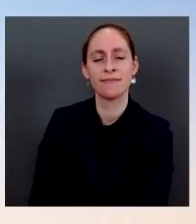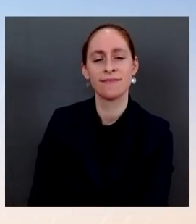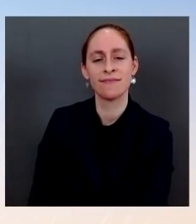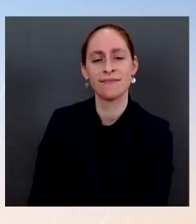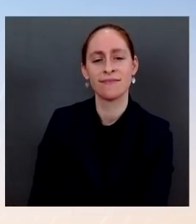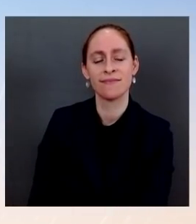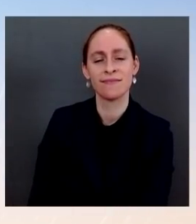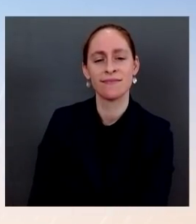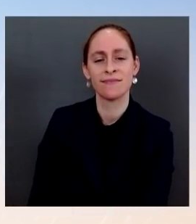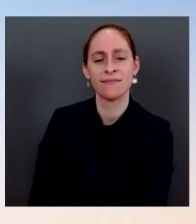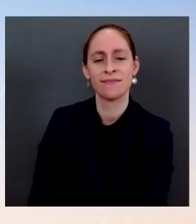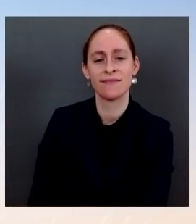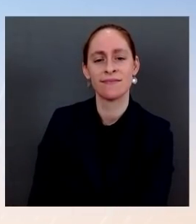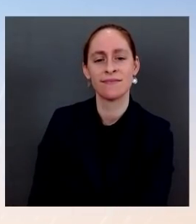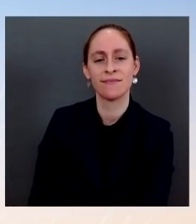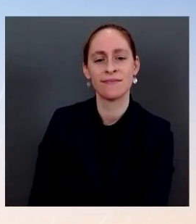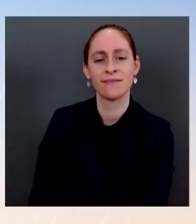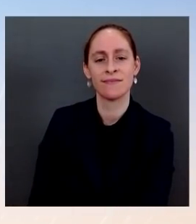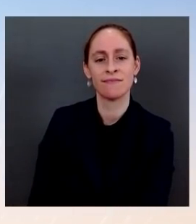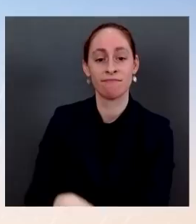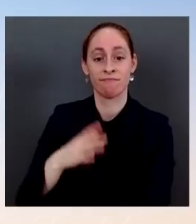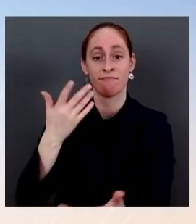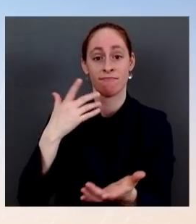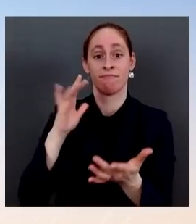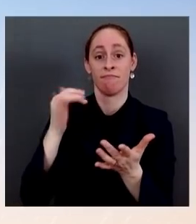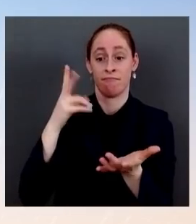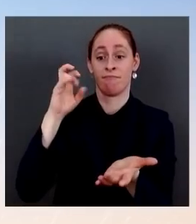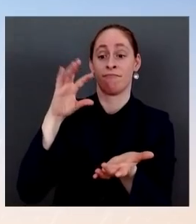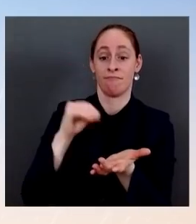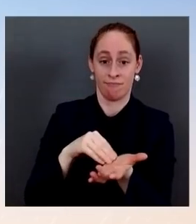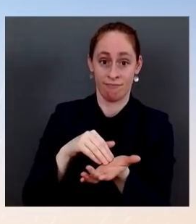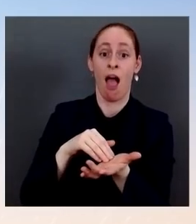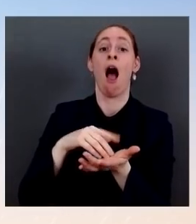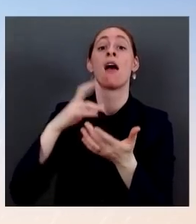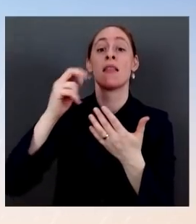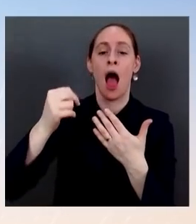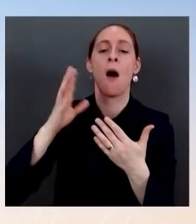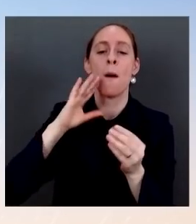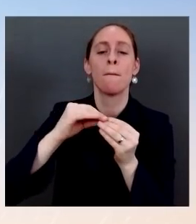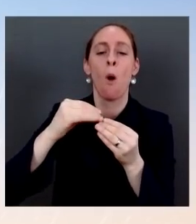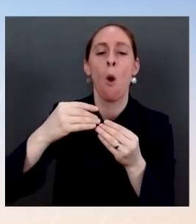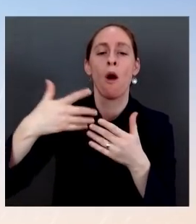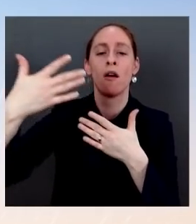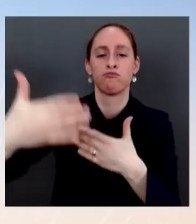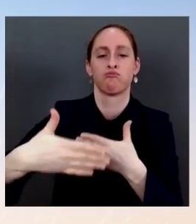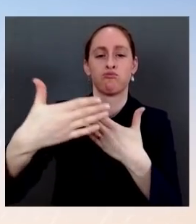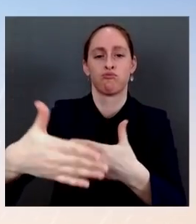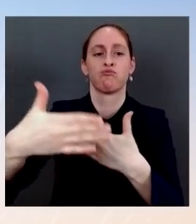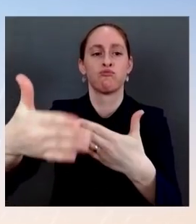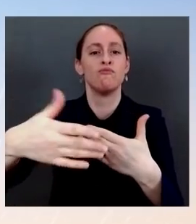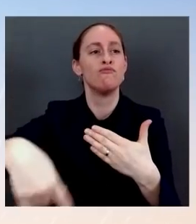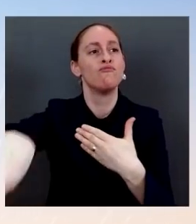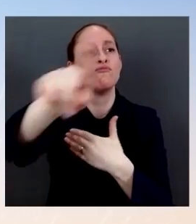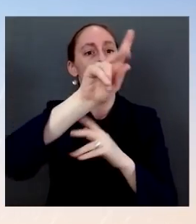has said a number of times, just in terms of expectations for the American people: It's a very complicated synthetic process to make,